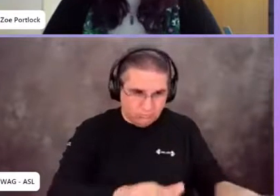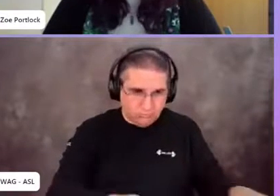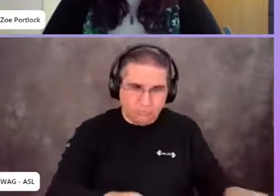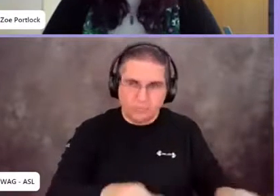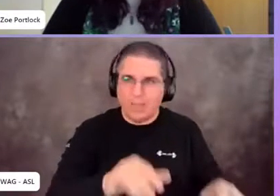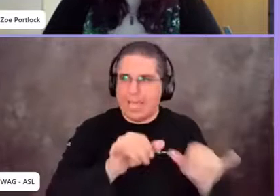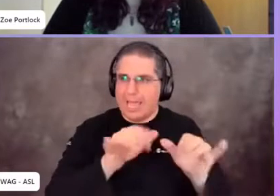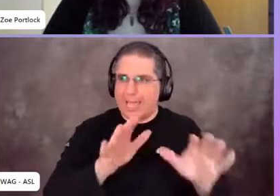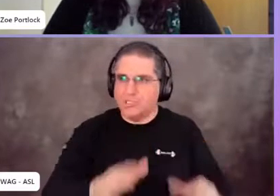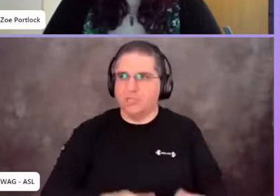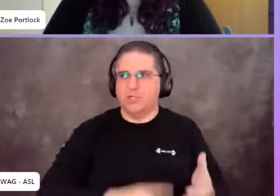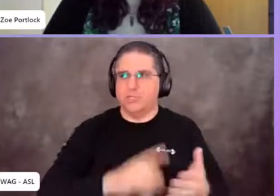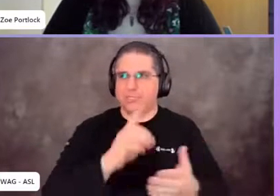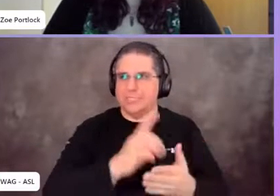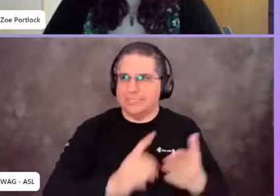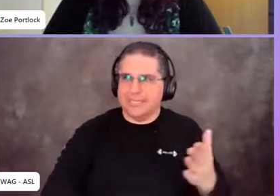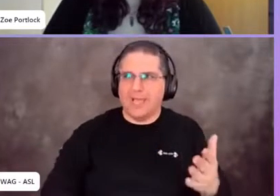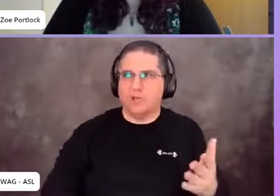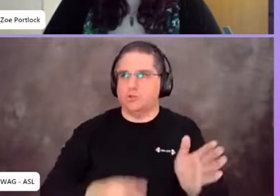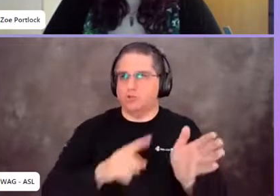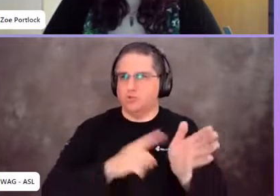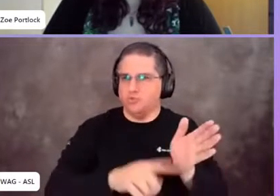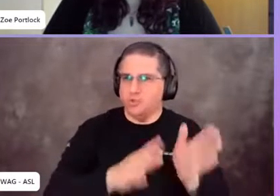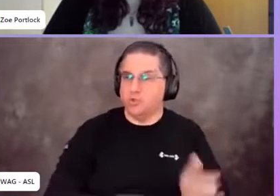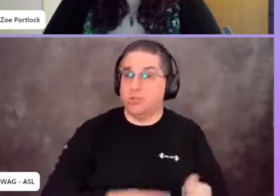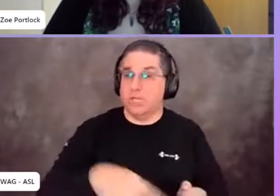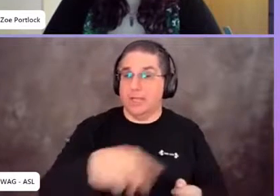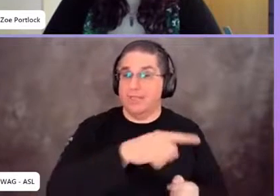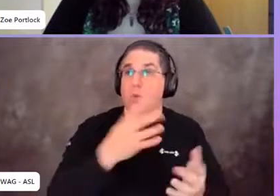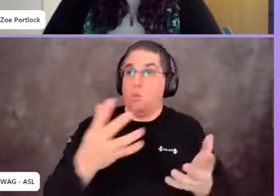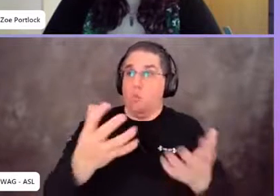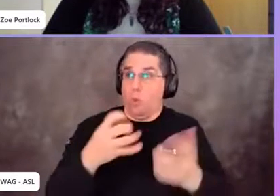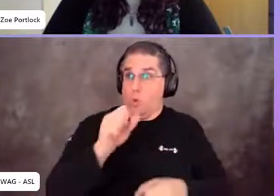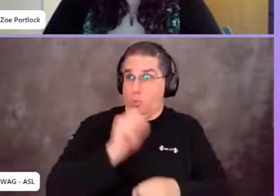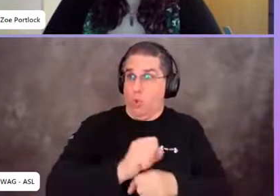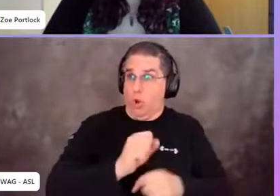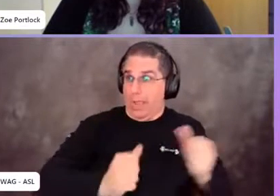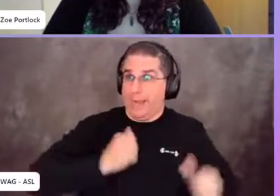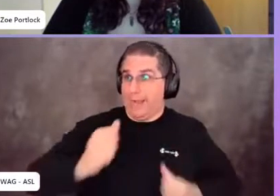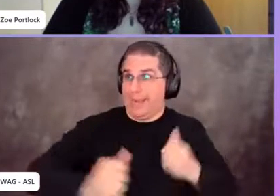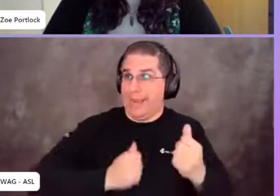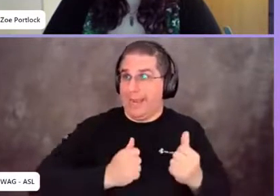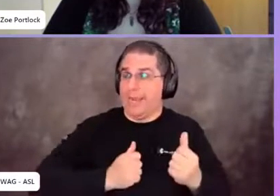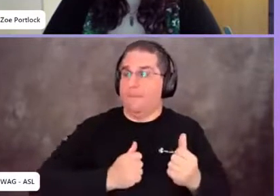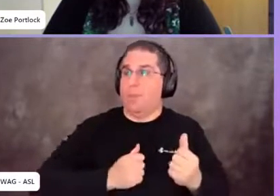it's very grassroots driven and all of the engineers and